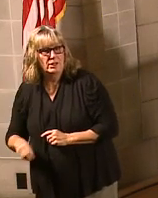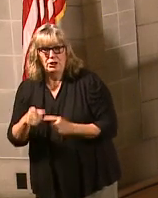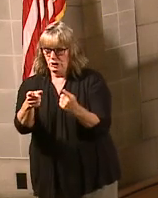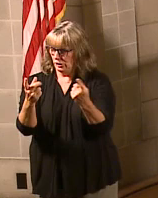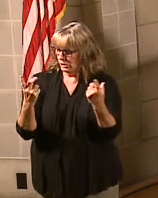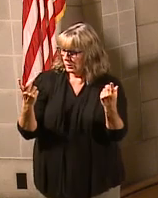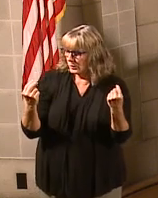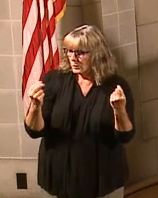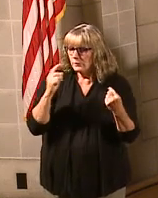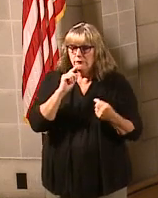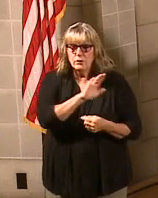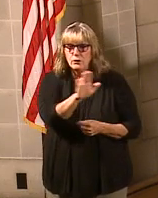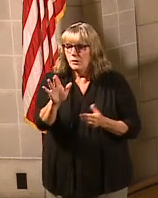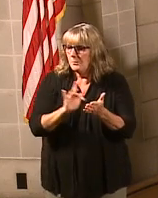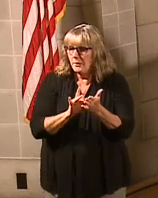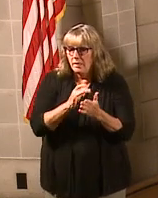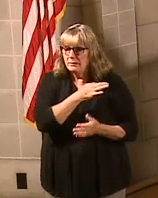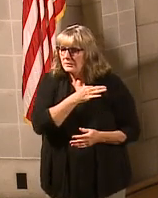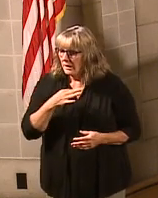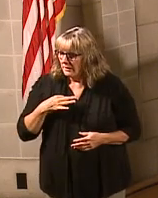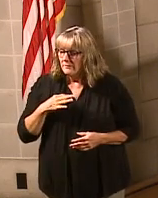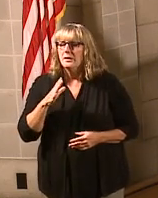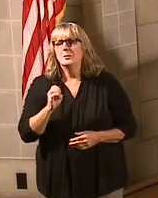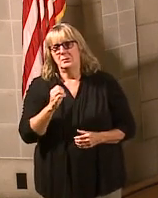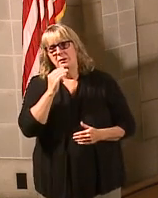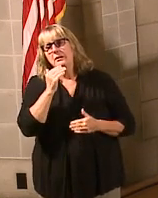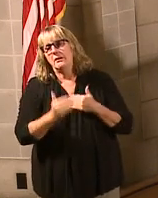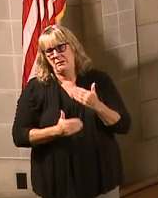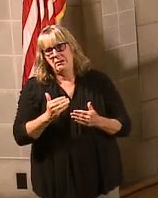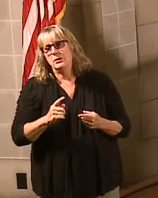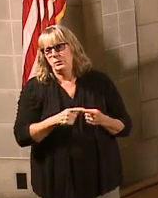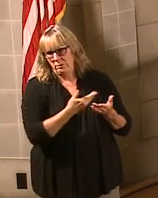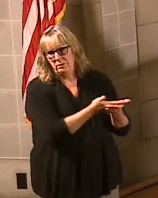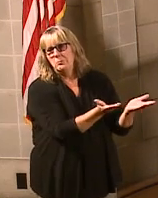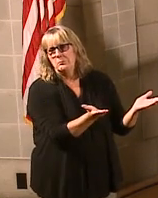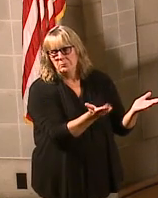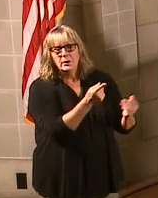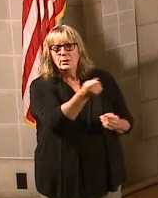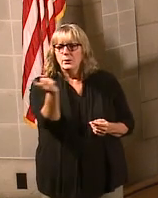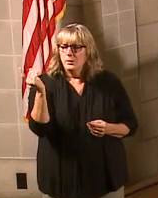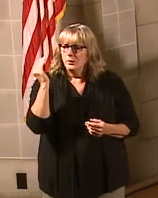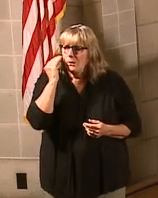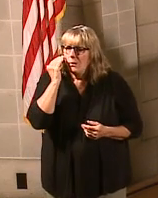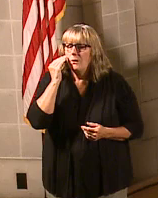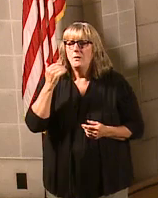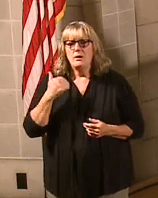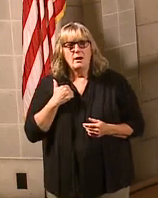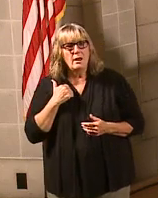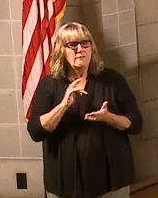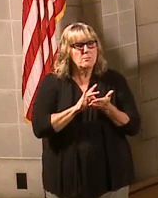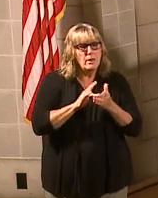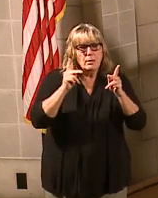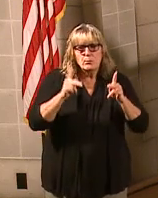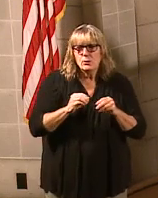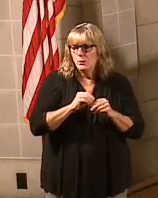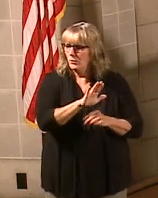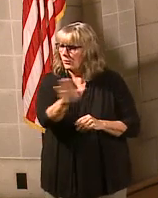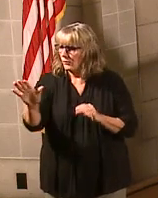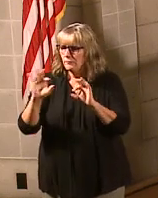ARE ABLE TO CARE FOR YOUR LOVED ONE AT 100%.